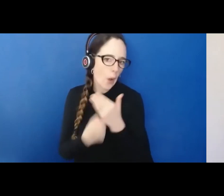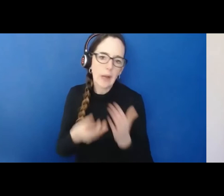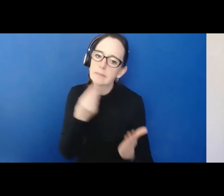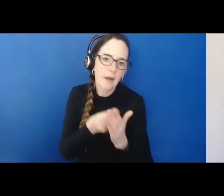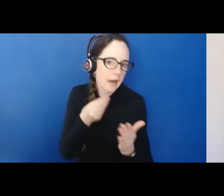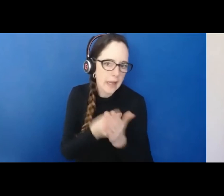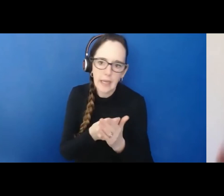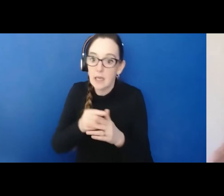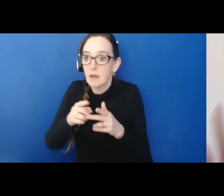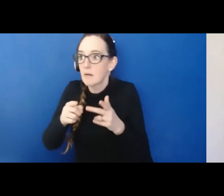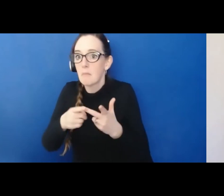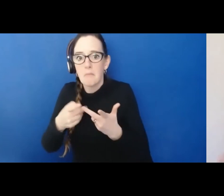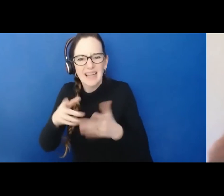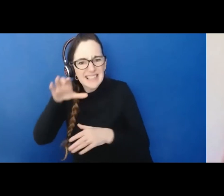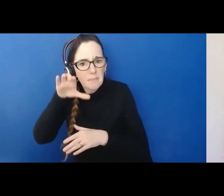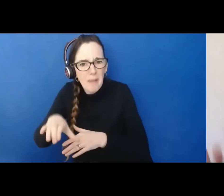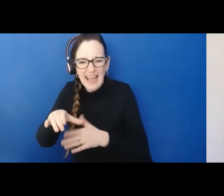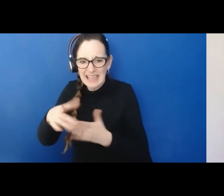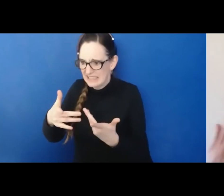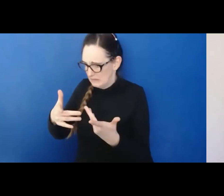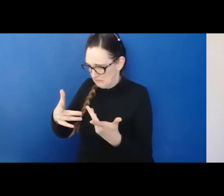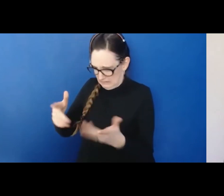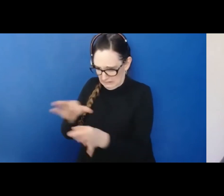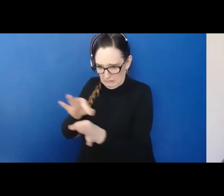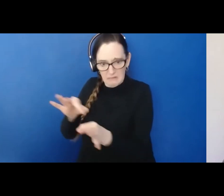unused space, studio residences et cetera et cetera.